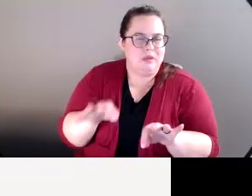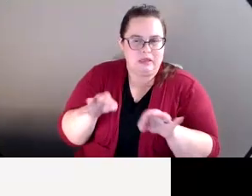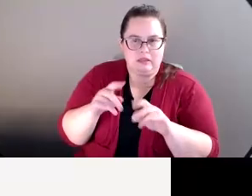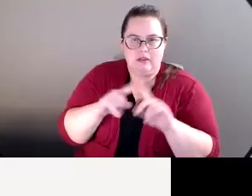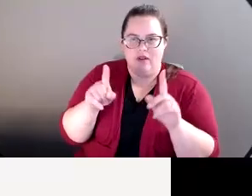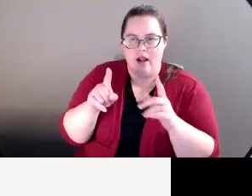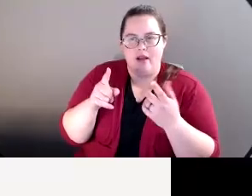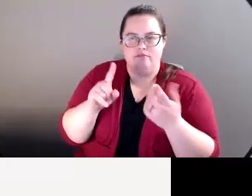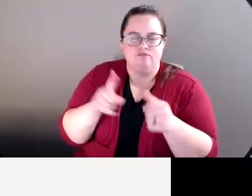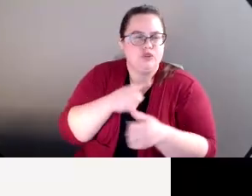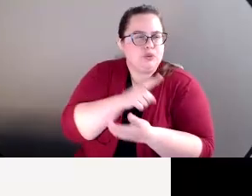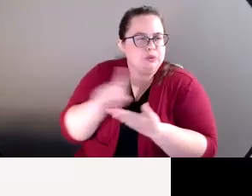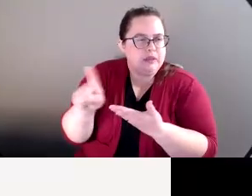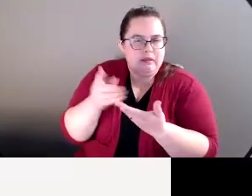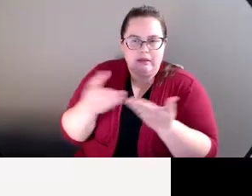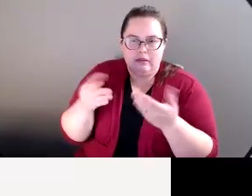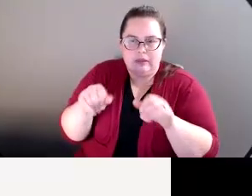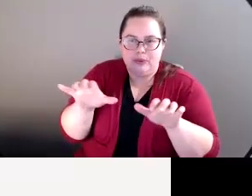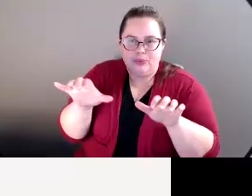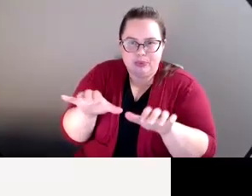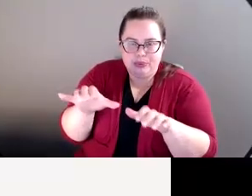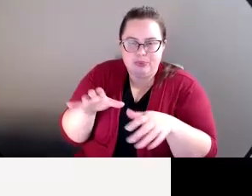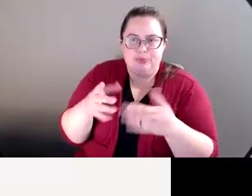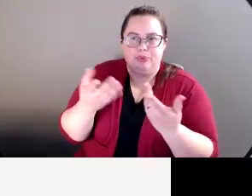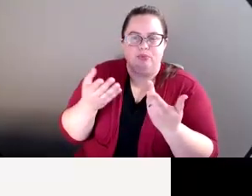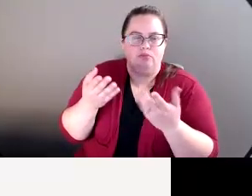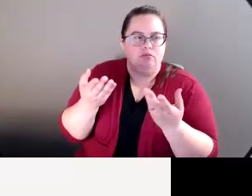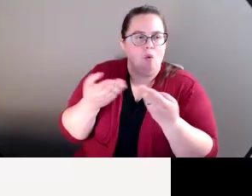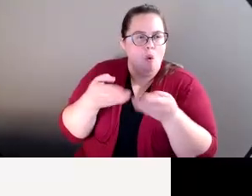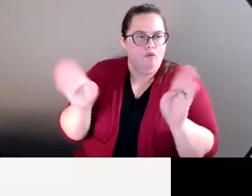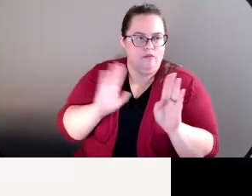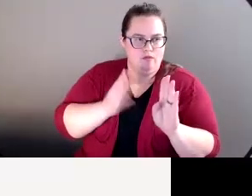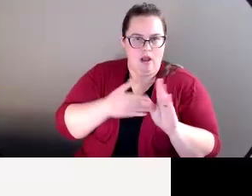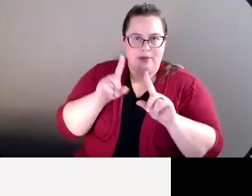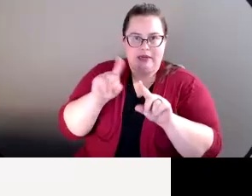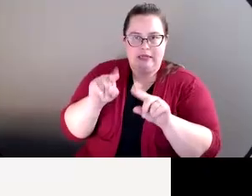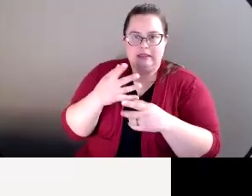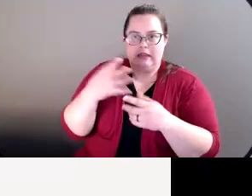and provide them an overview of our attendance and participation policies. We want to ensure